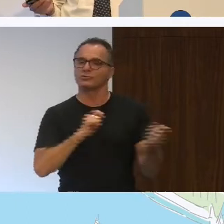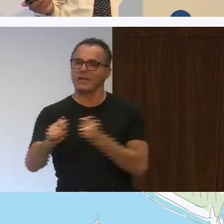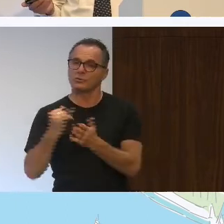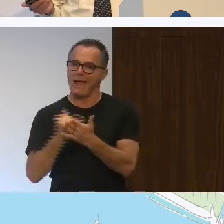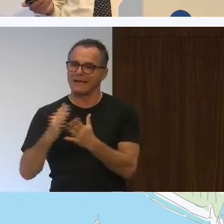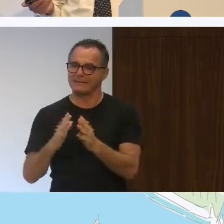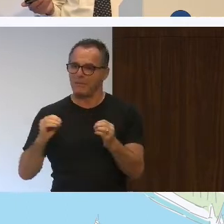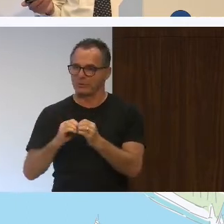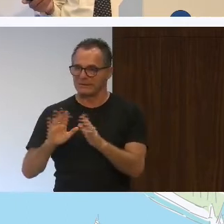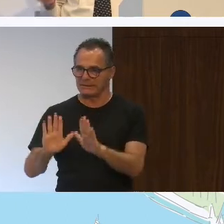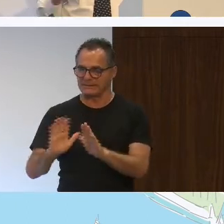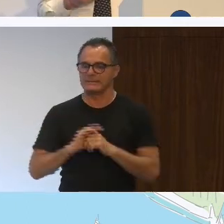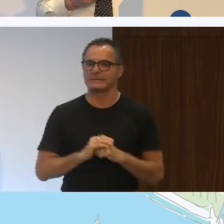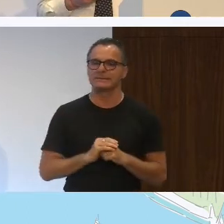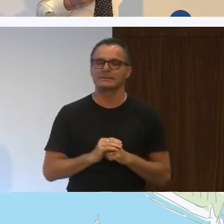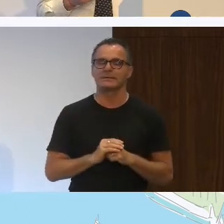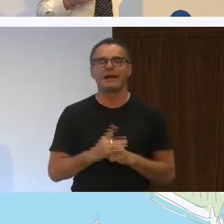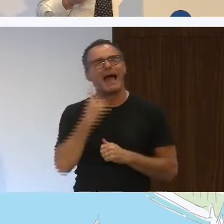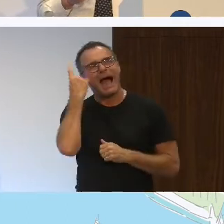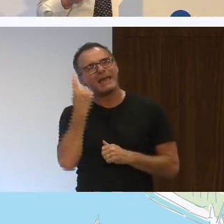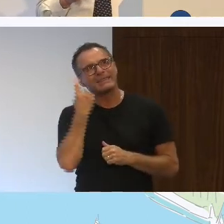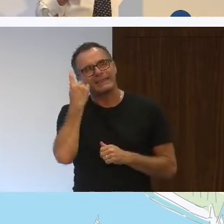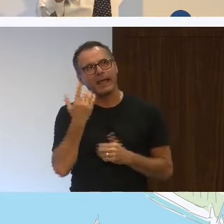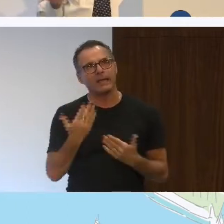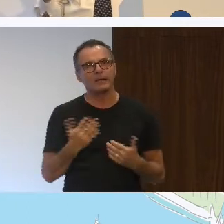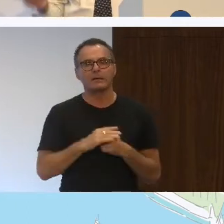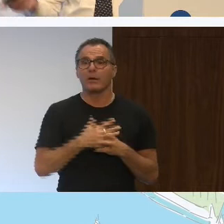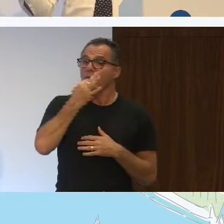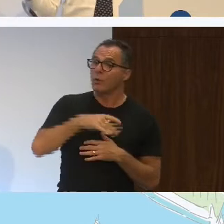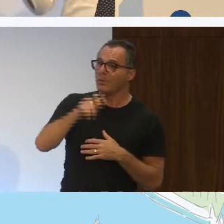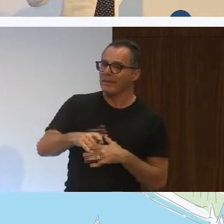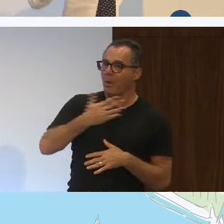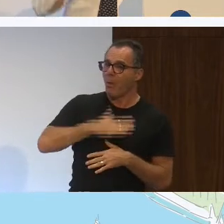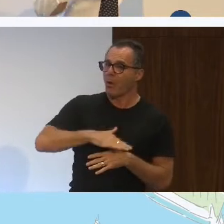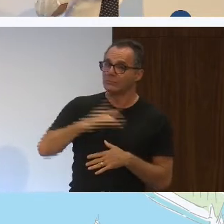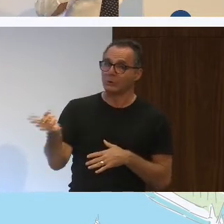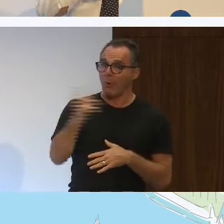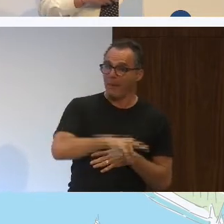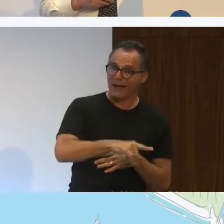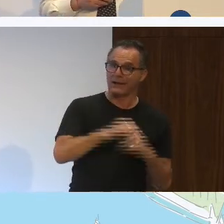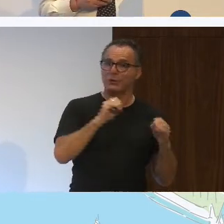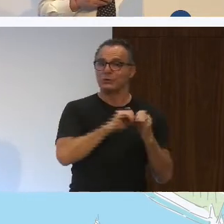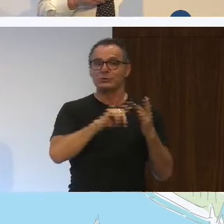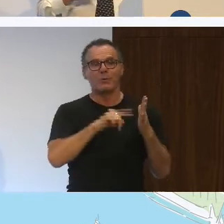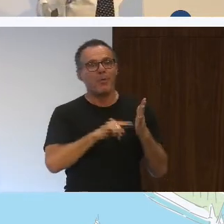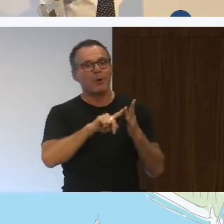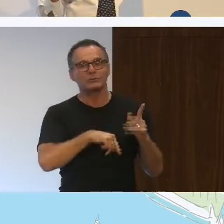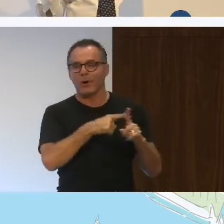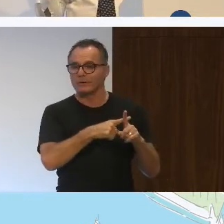And I think, you know, very few people have wanted to go back to Botox and the vast majority people